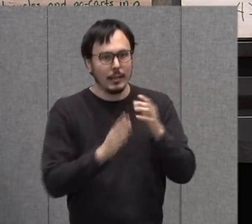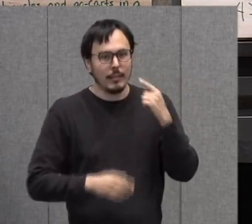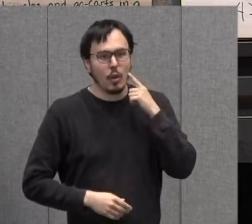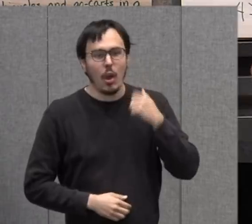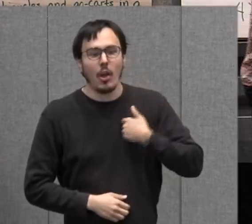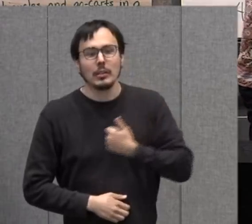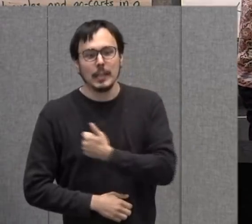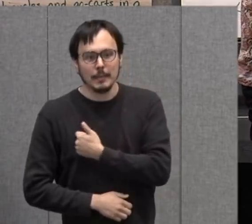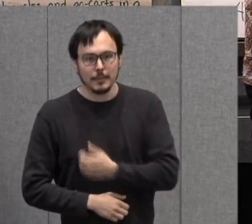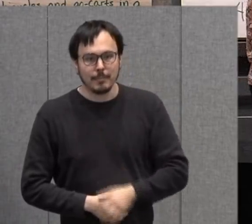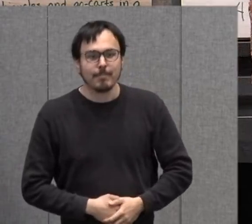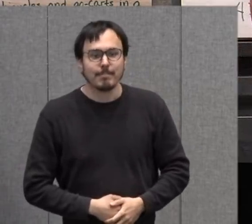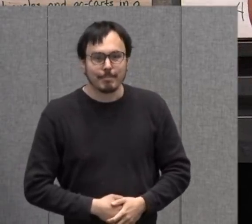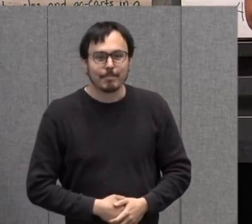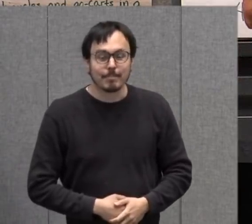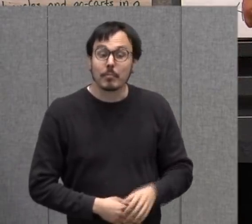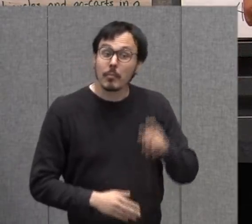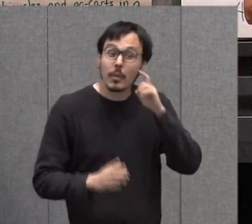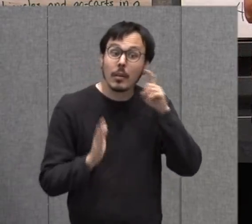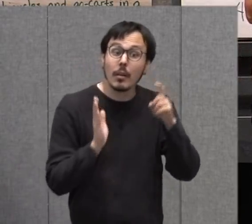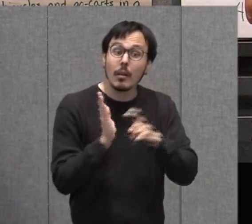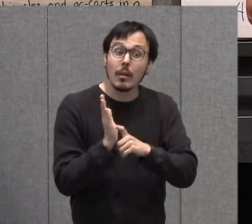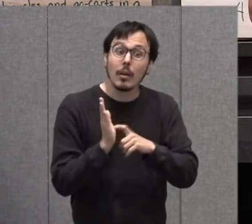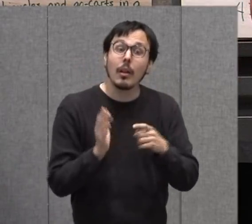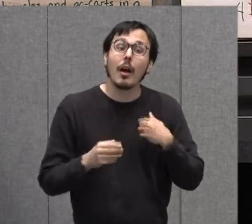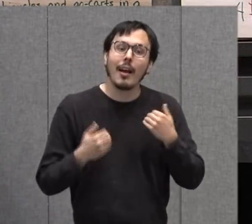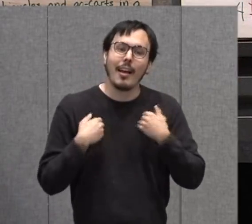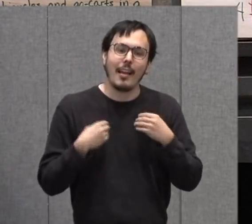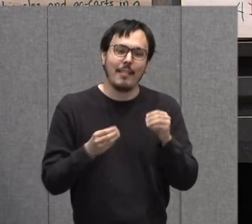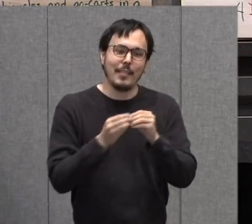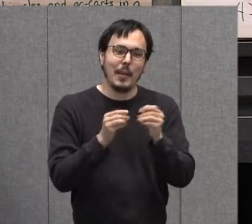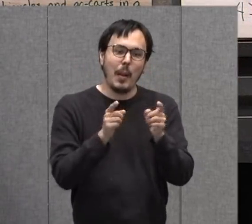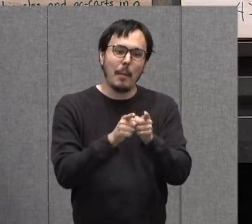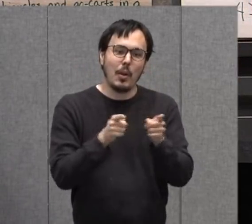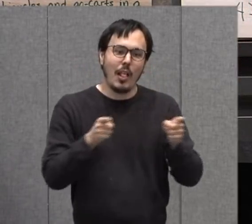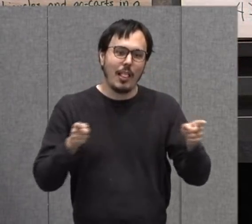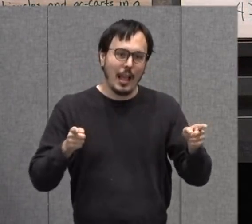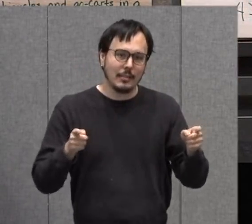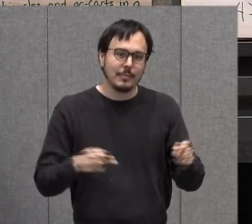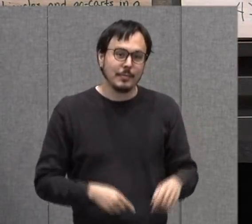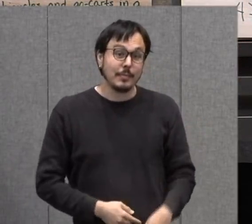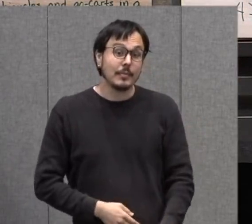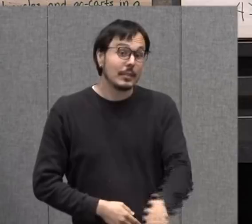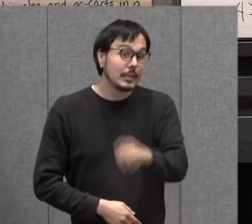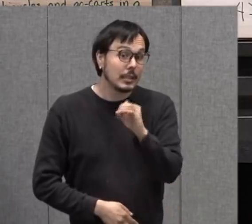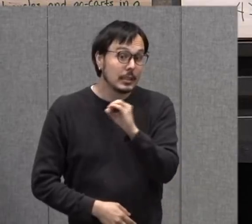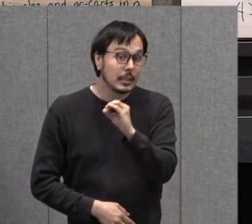So, you notice I have a number line, zero to one.